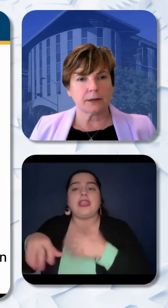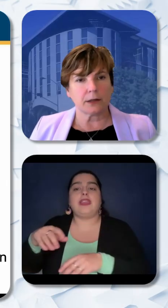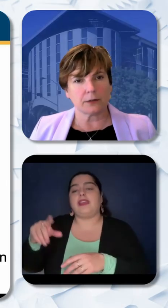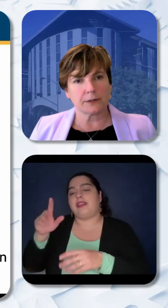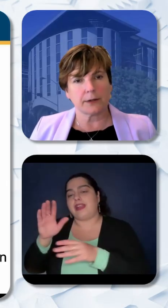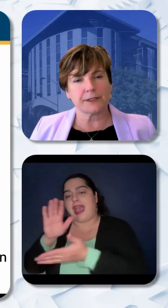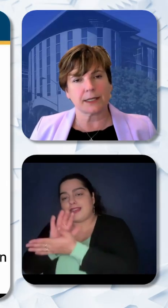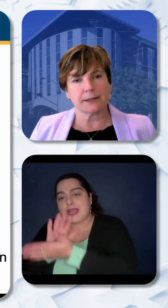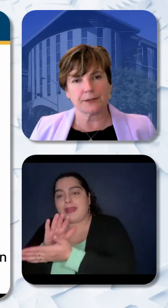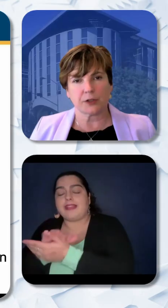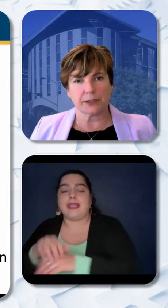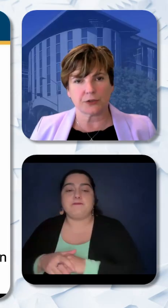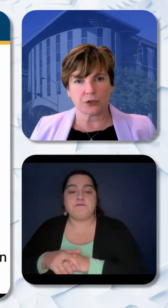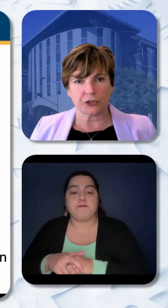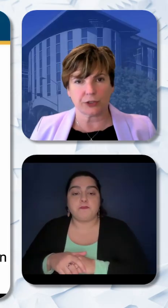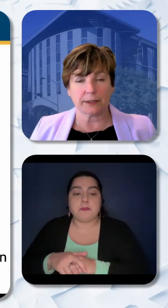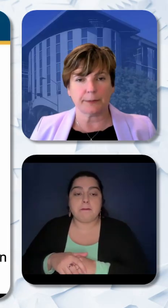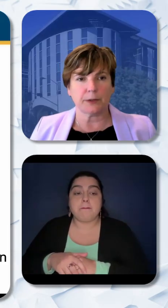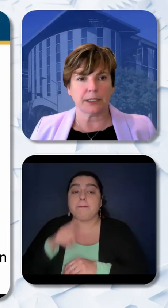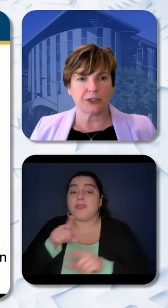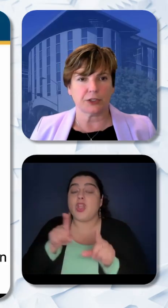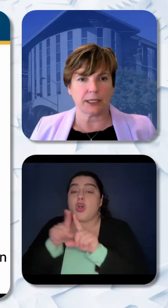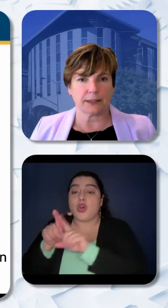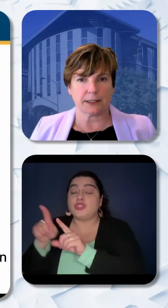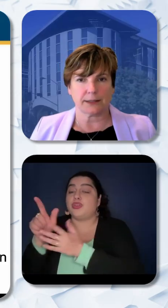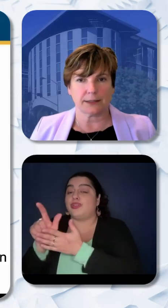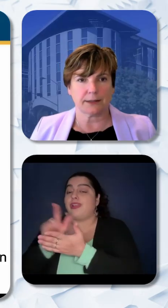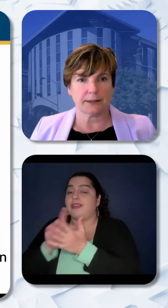The law also emphasizes direct instruction and communication access.